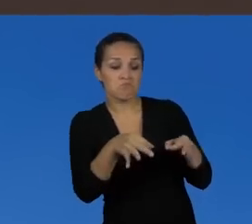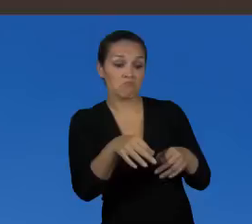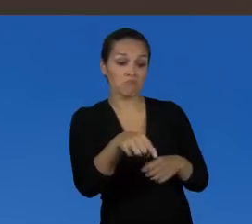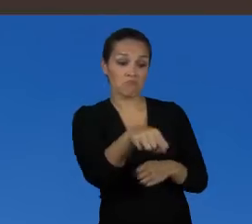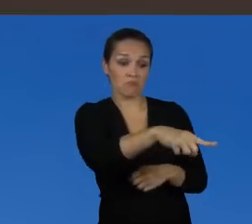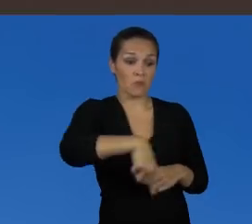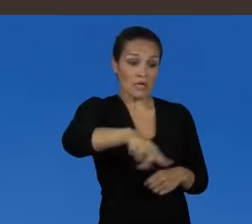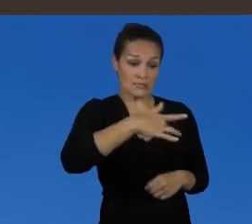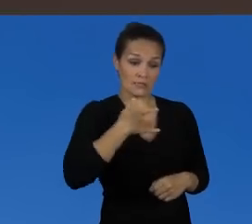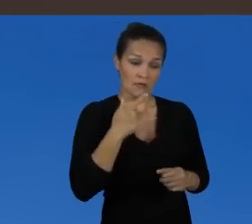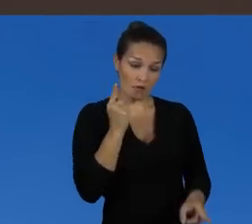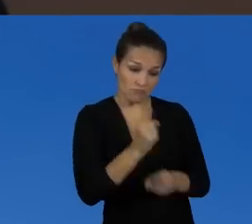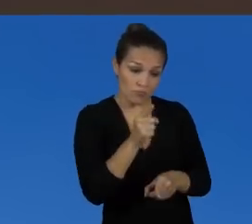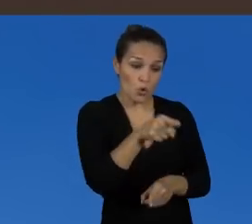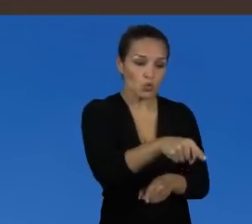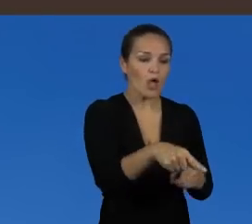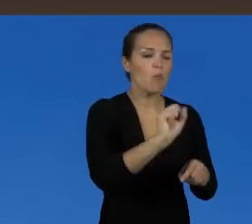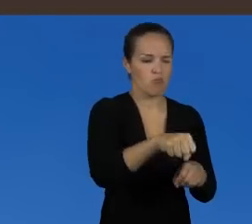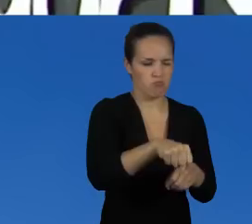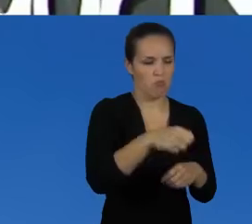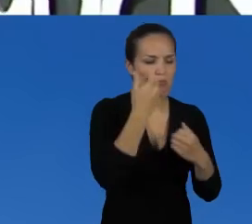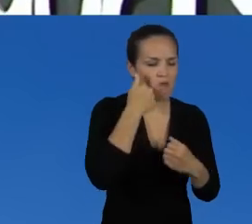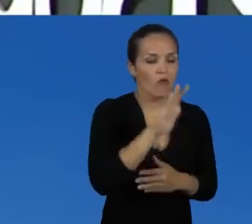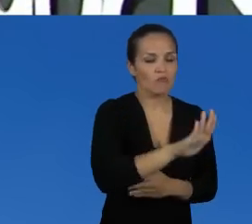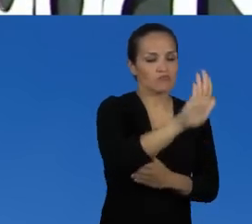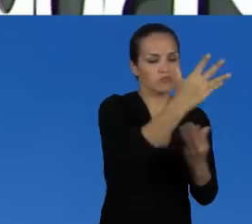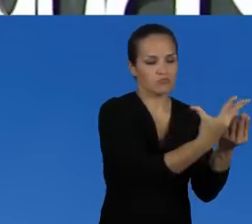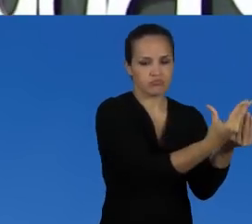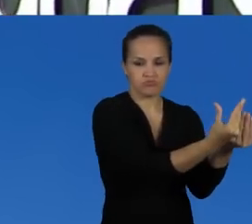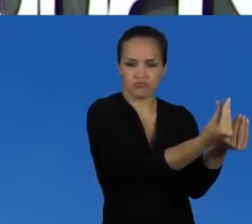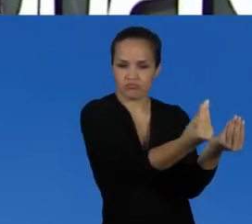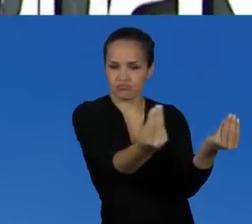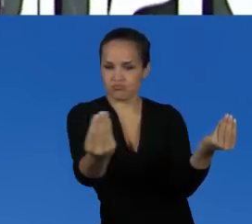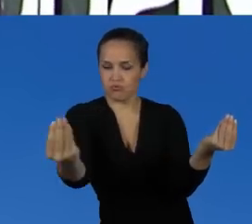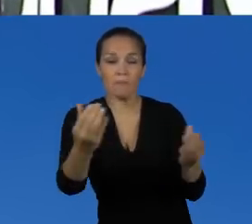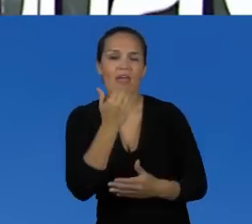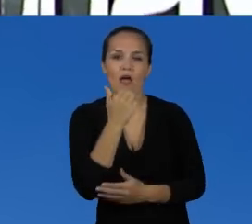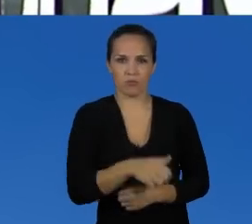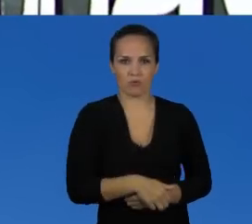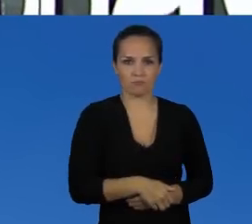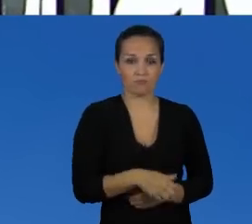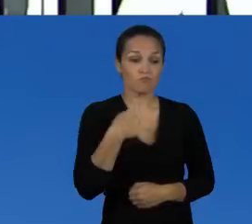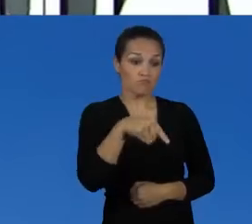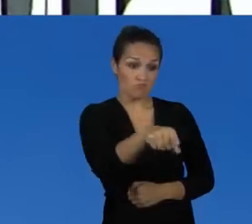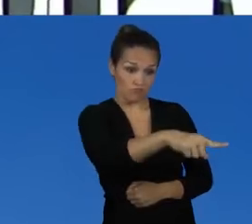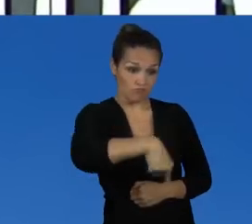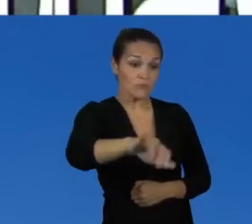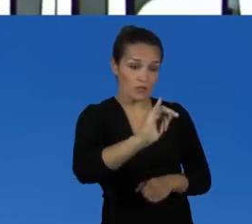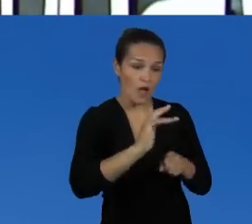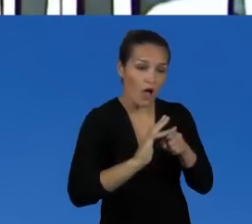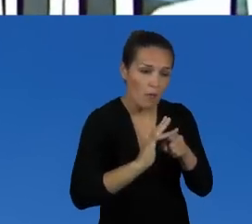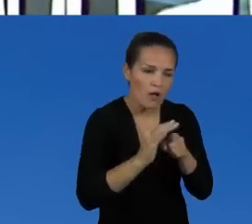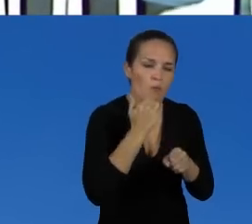One of the sentences I read is: "go to that part of the classroom if... you have been sexually harassed,